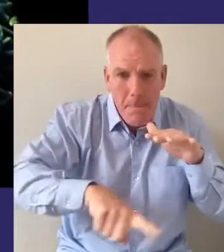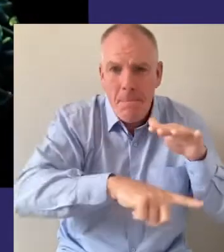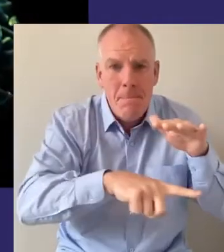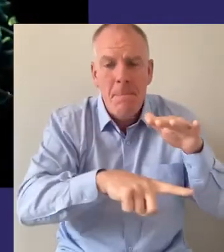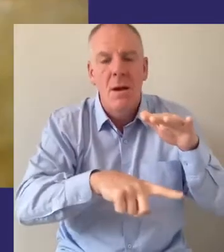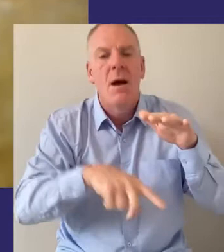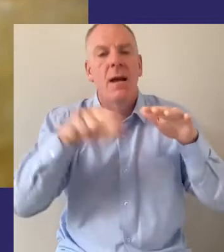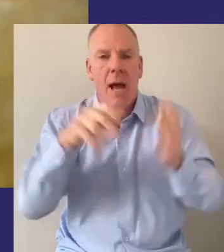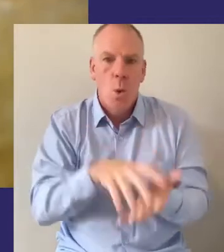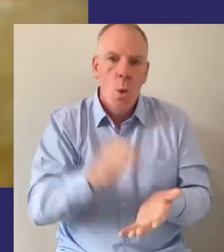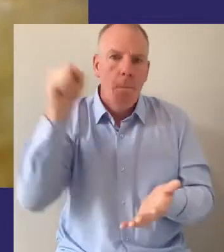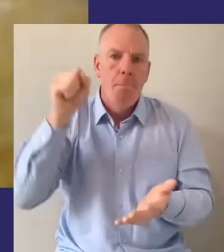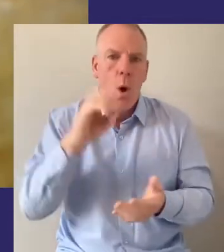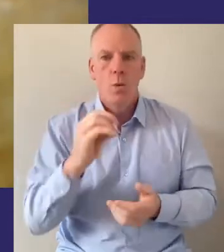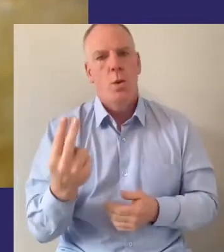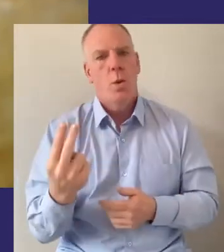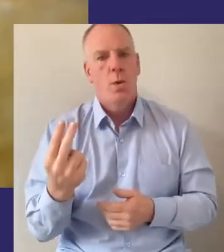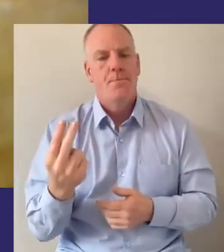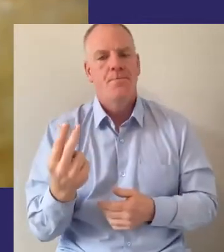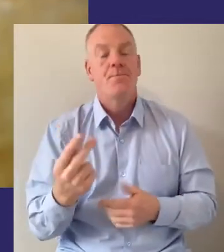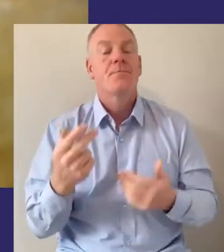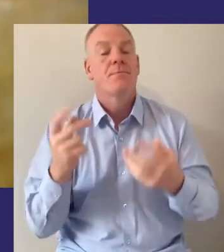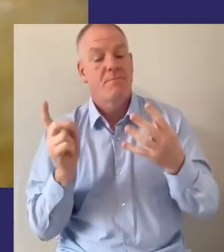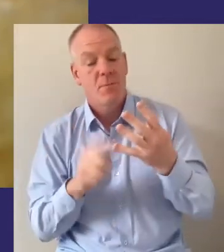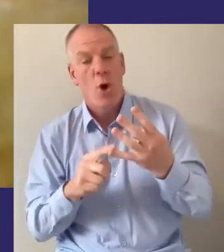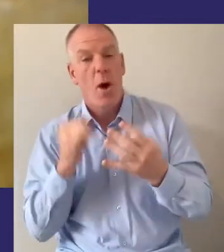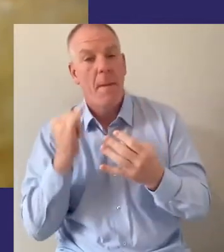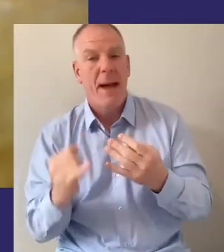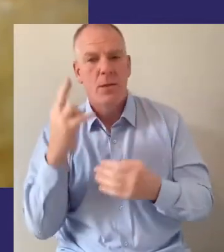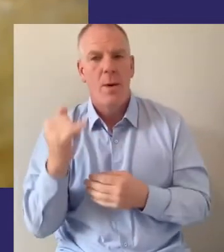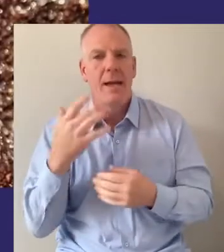completely remove the oxygen from the water. Another reason is they can release toxins